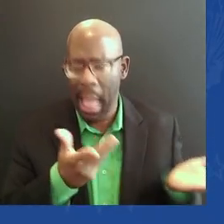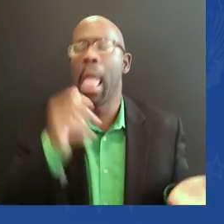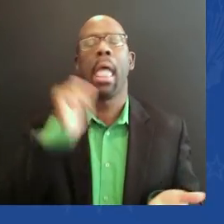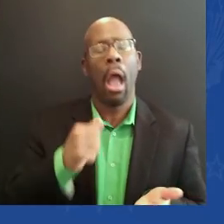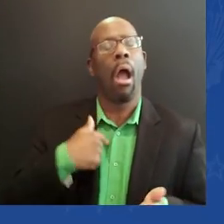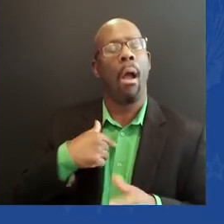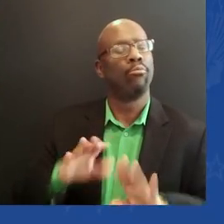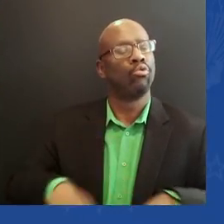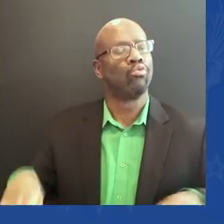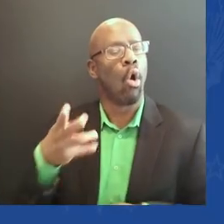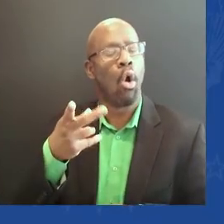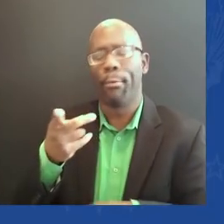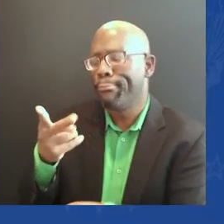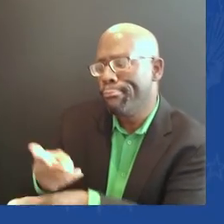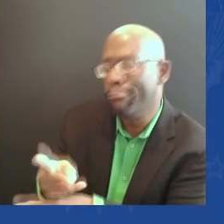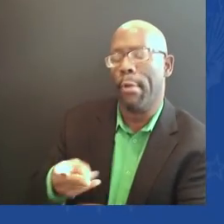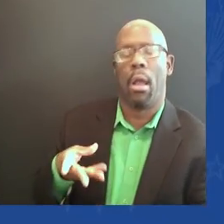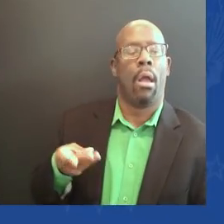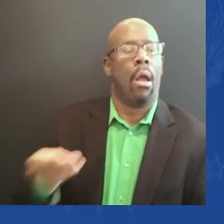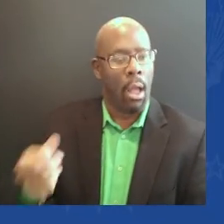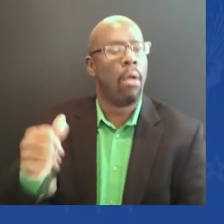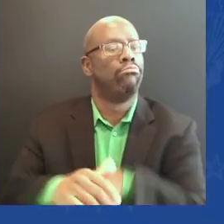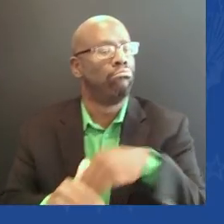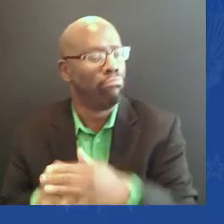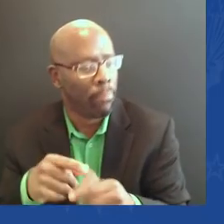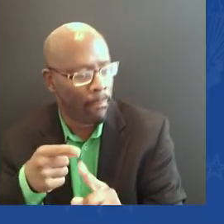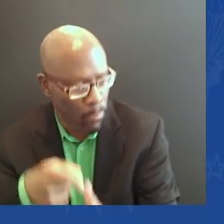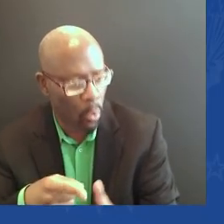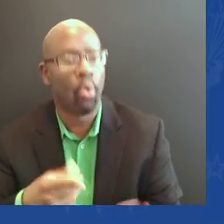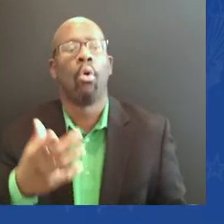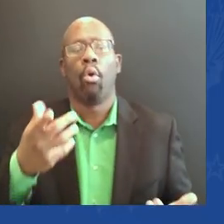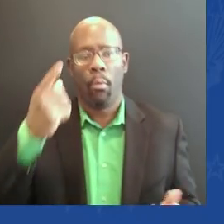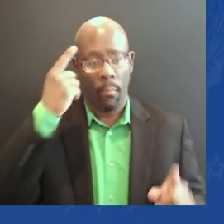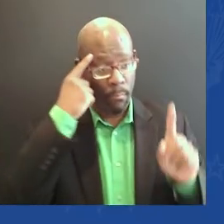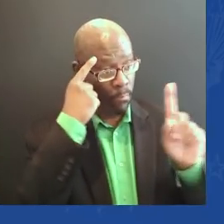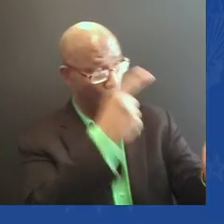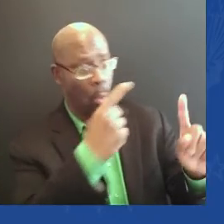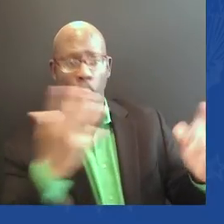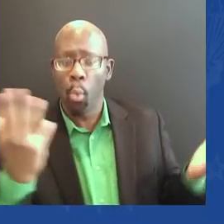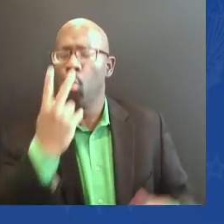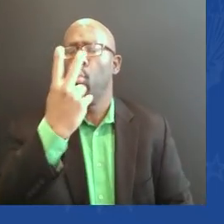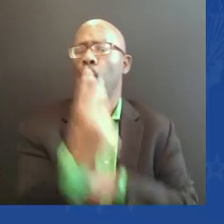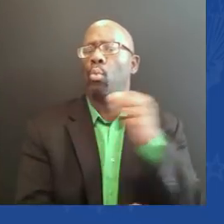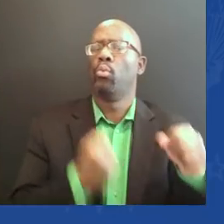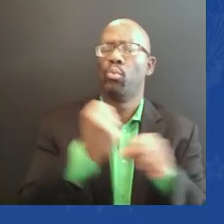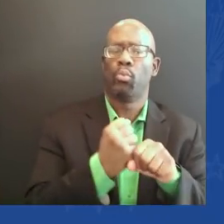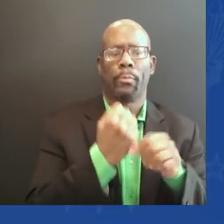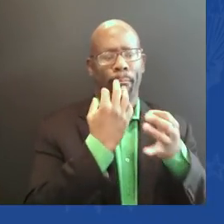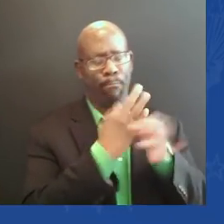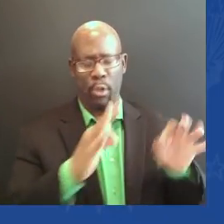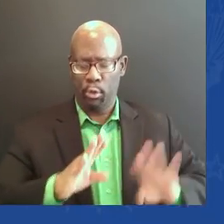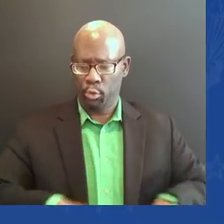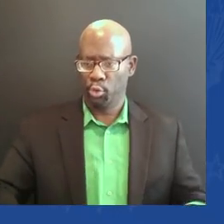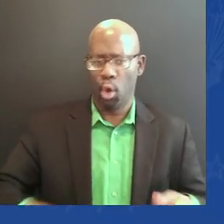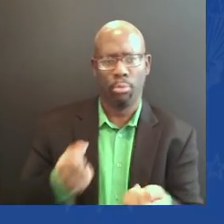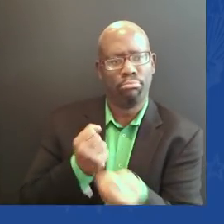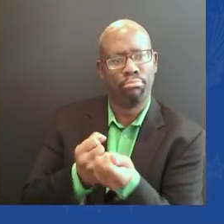And finally, today I was proud to announce, together with our close part- -- EU partners, another critical win